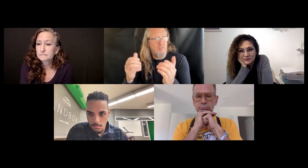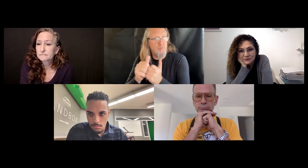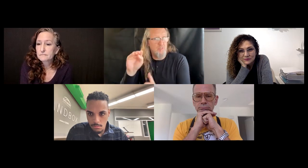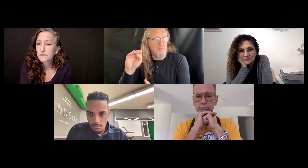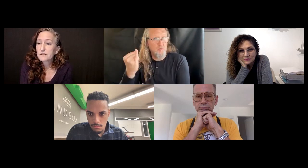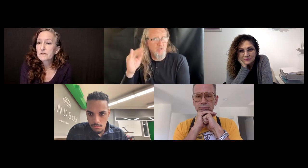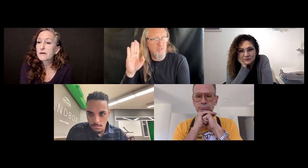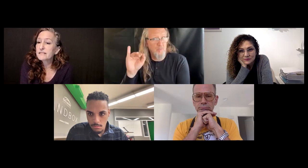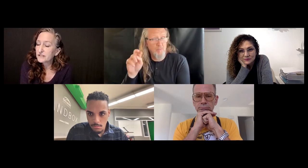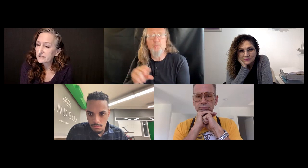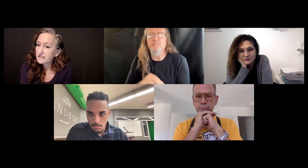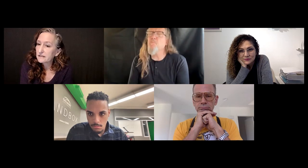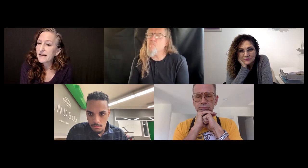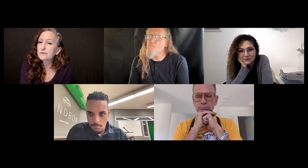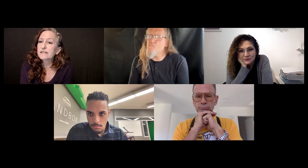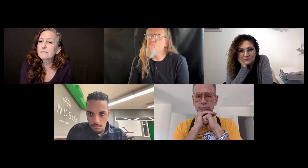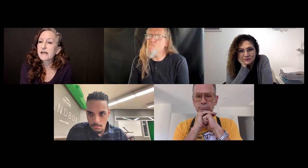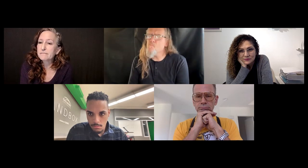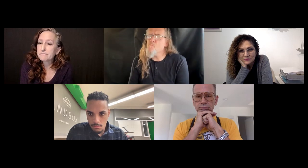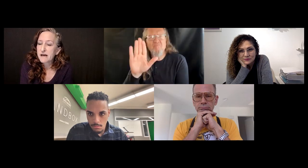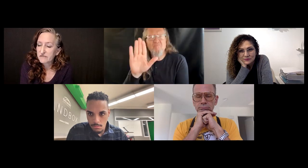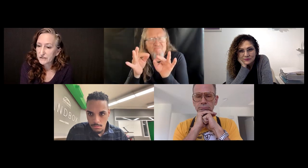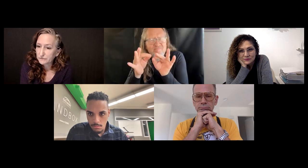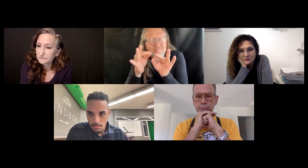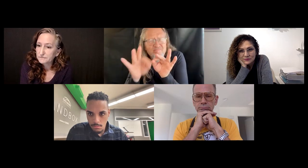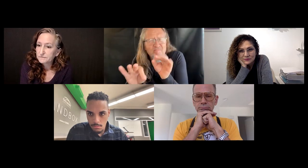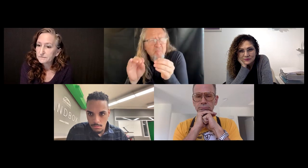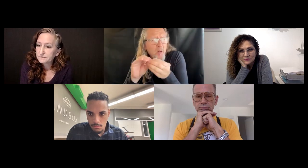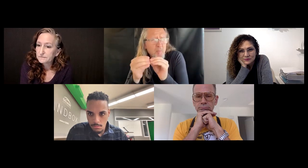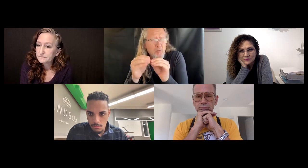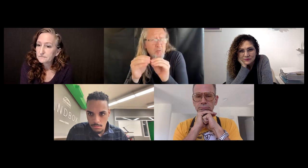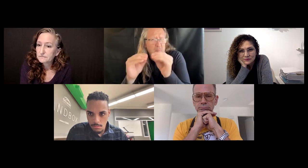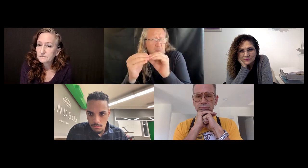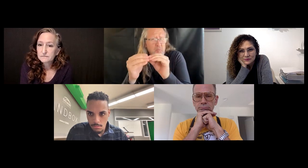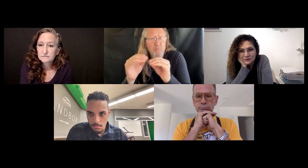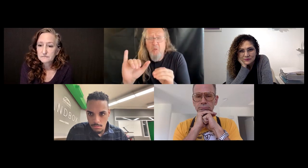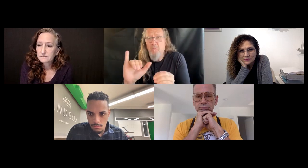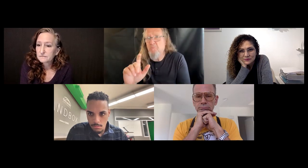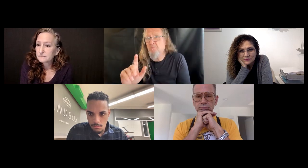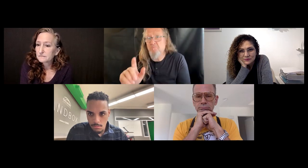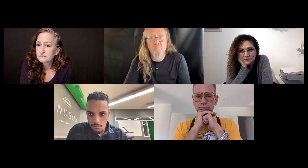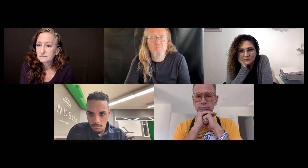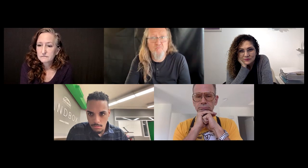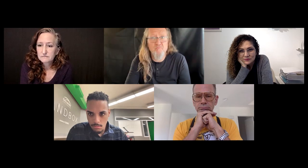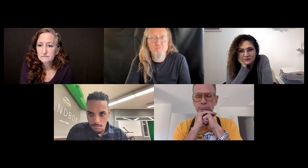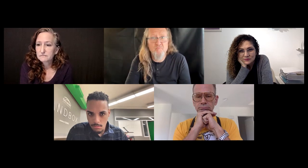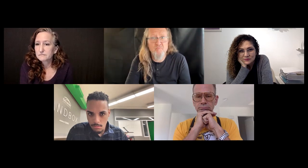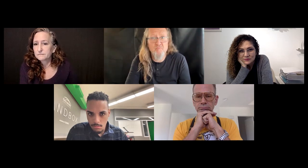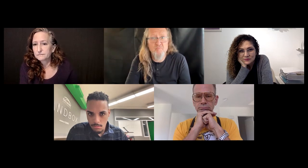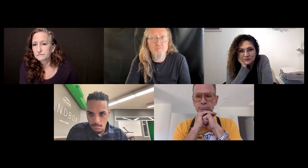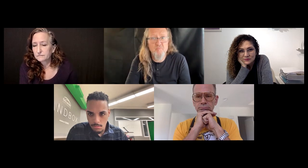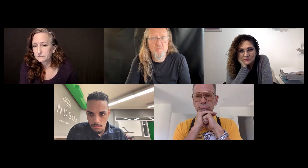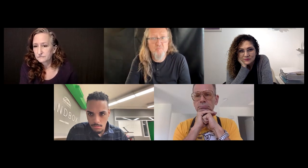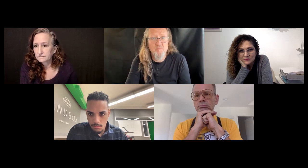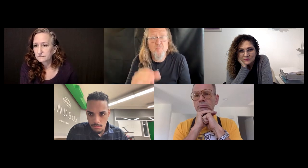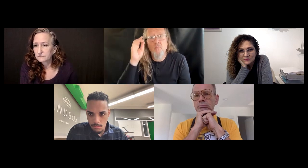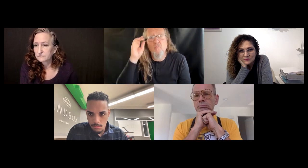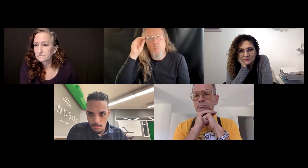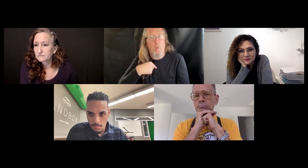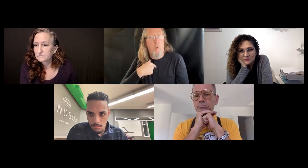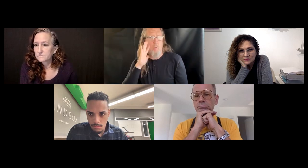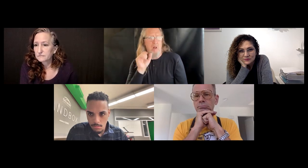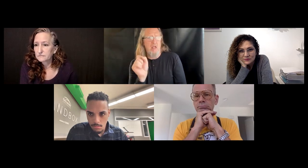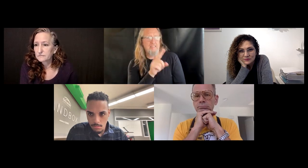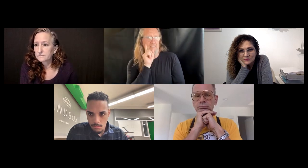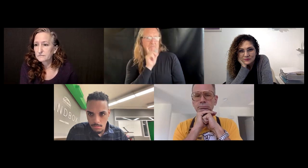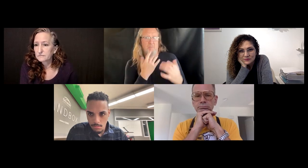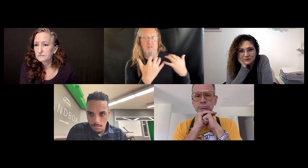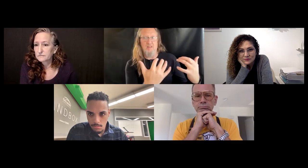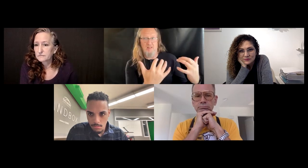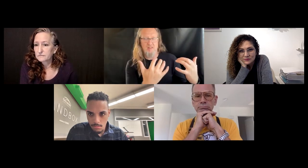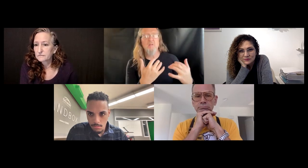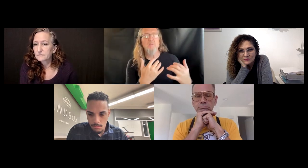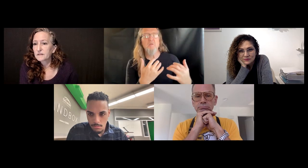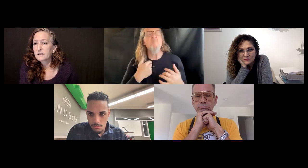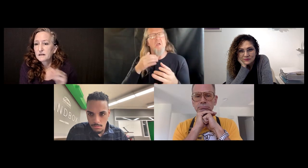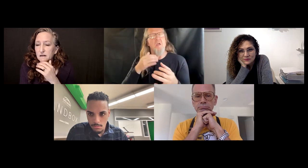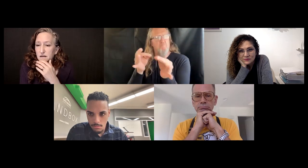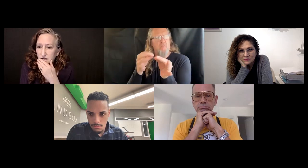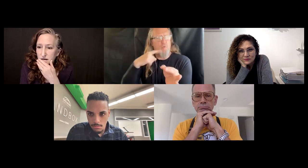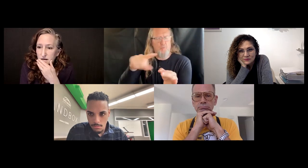So once I took this class with MJ Bienvue.